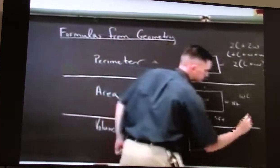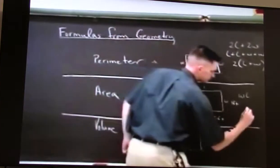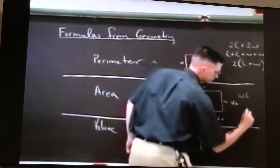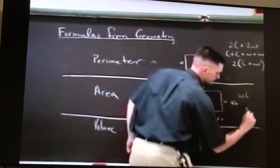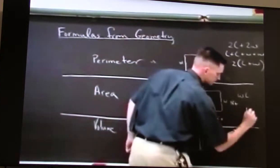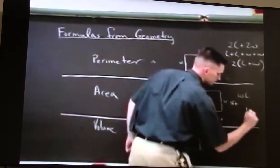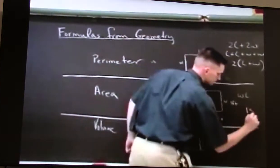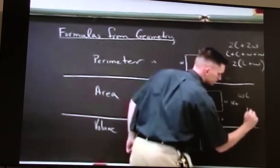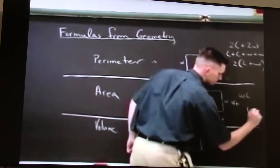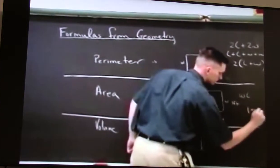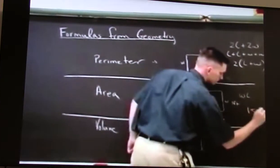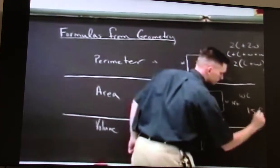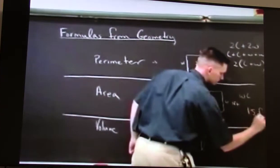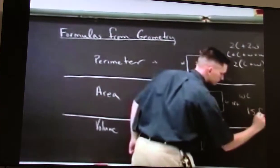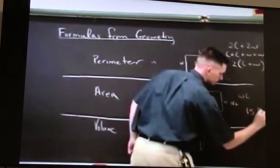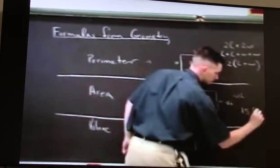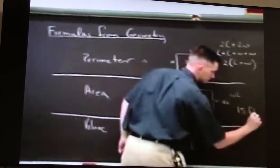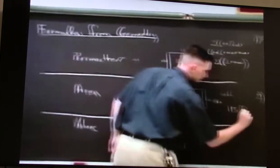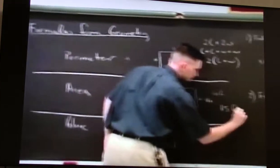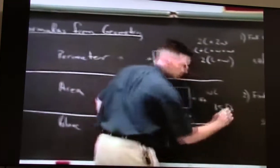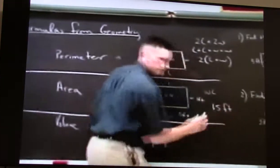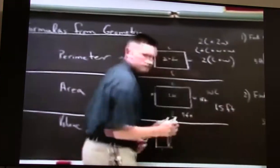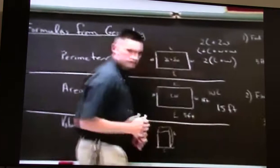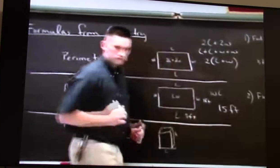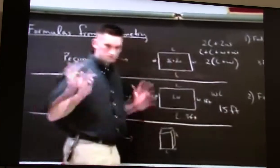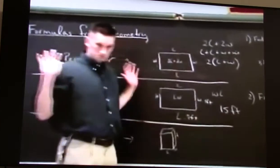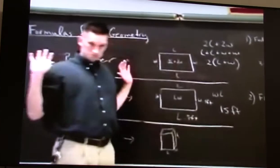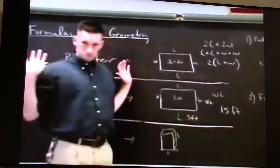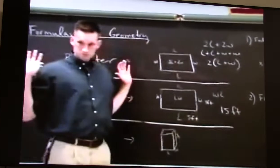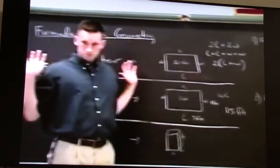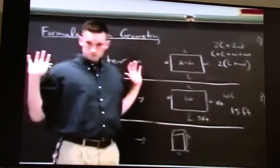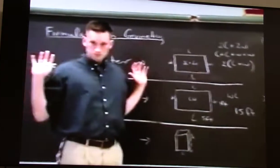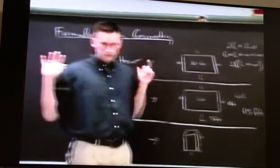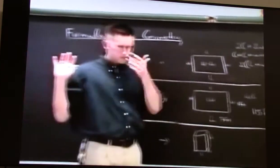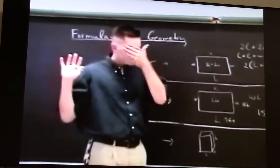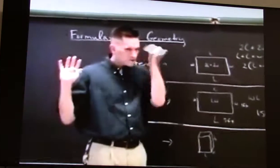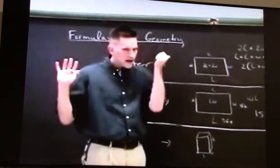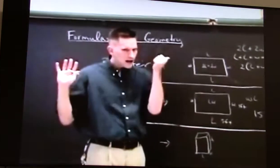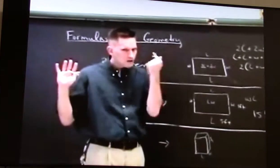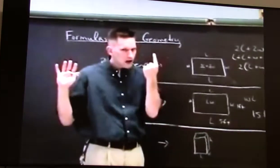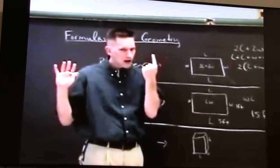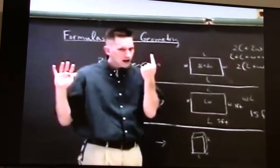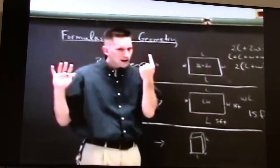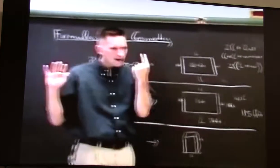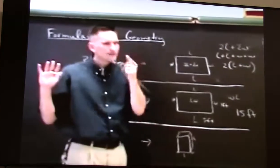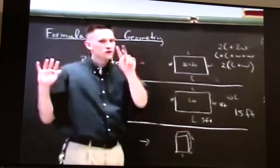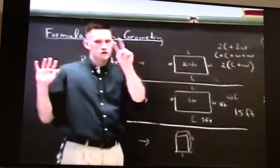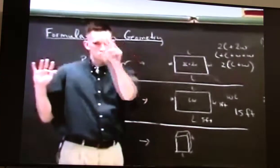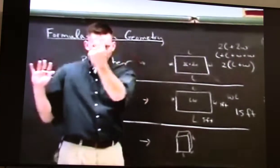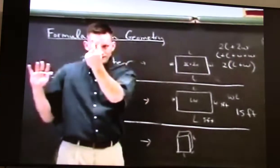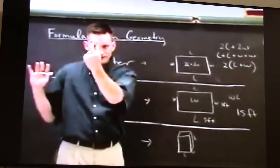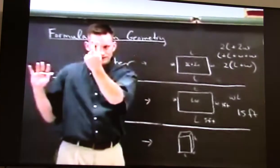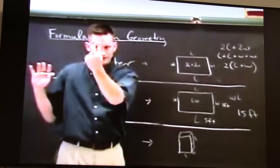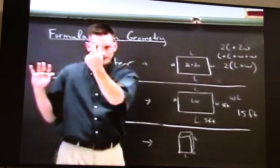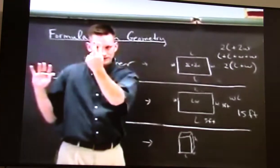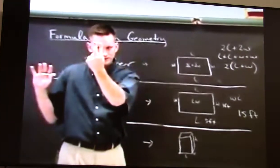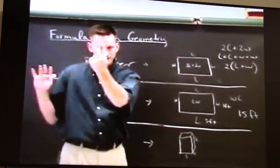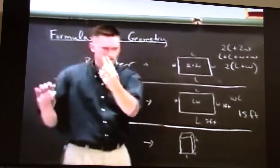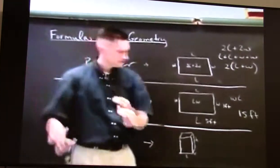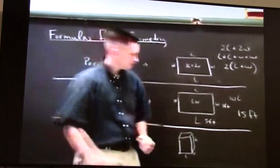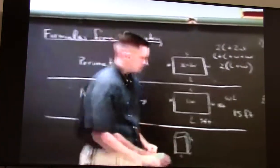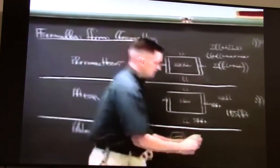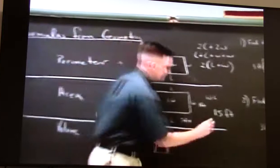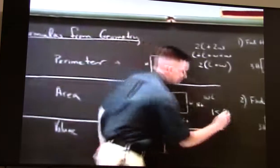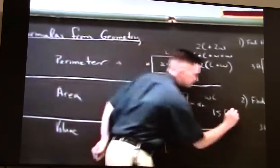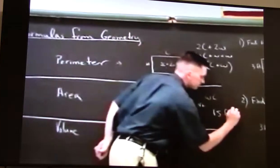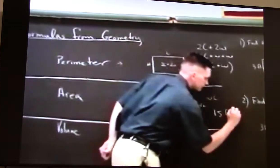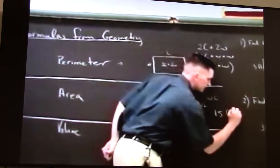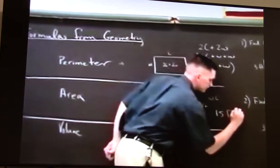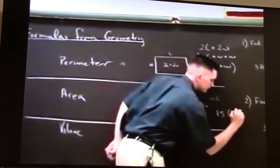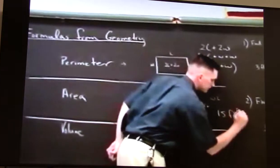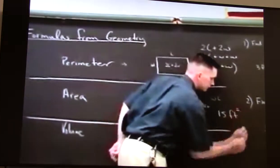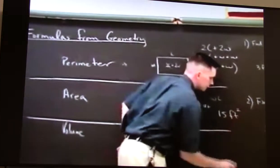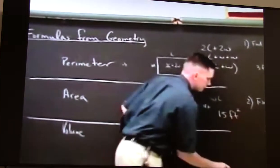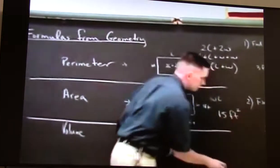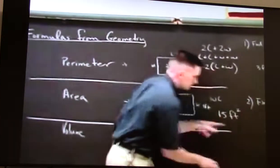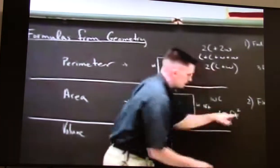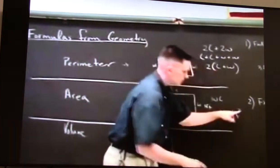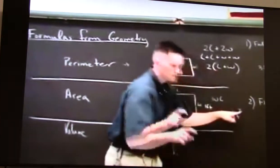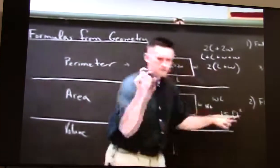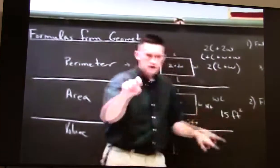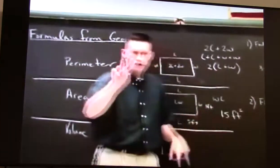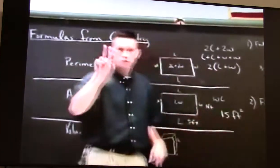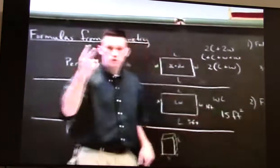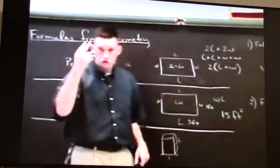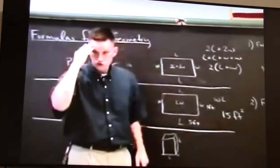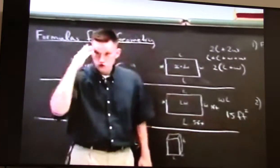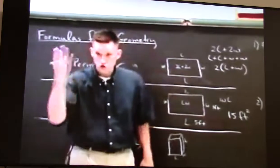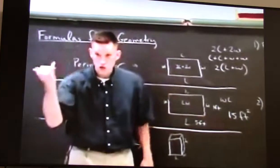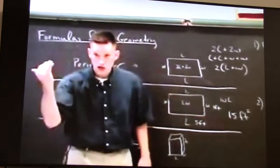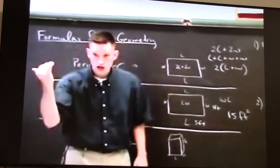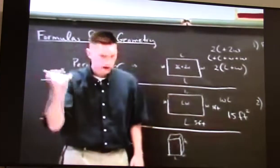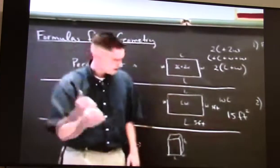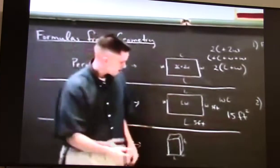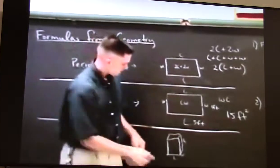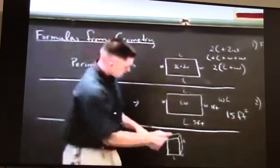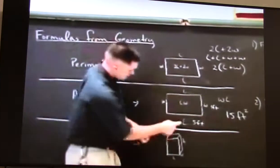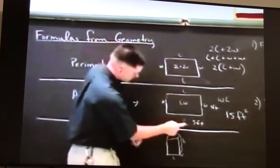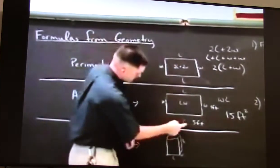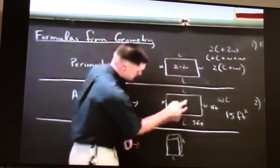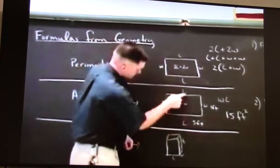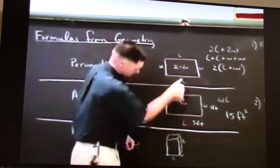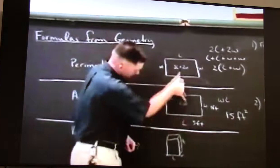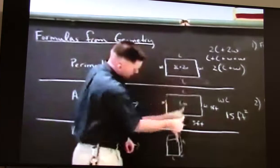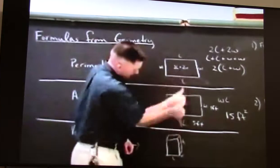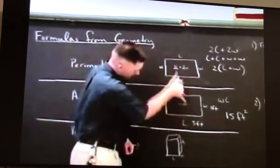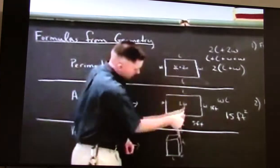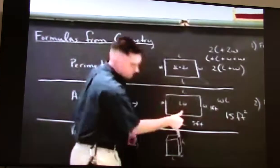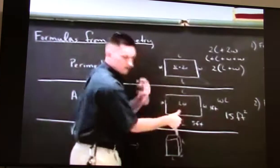so take 5 times 3 and that would equal 15ft and then see you take the little 2, that shows